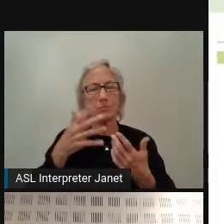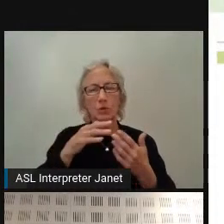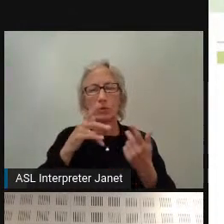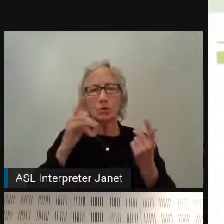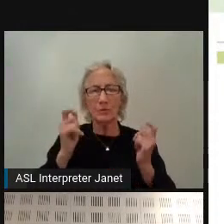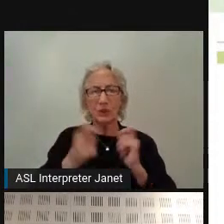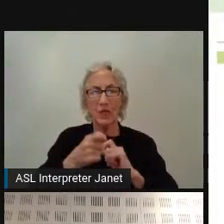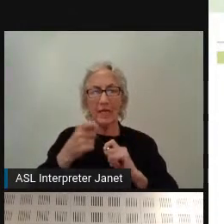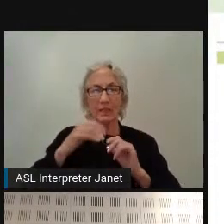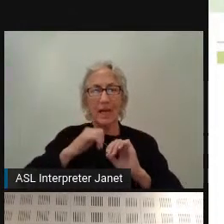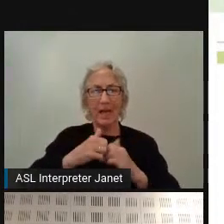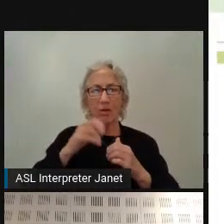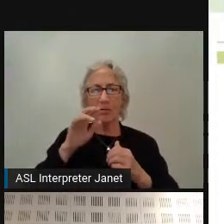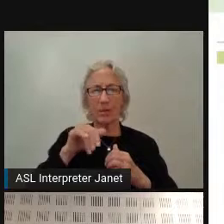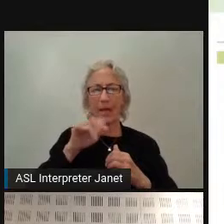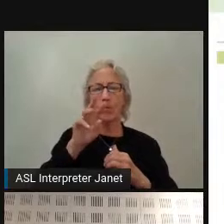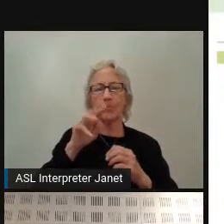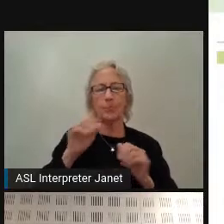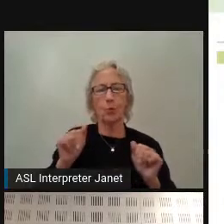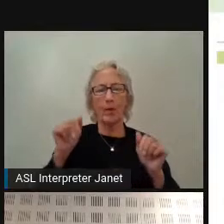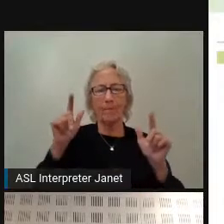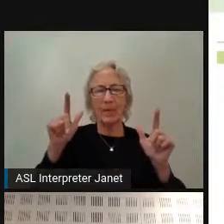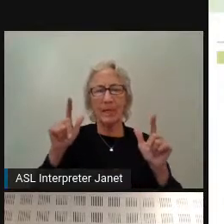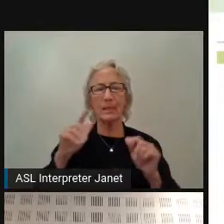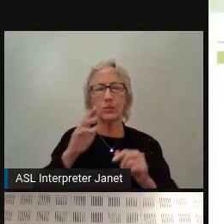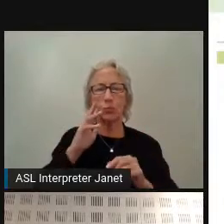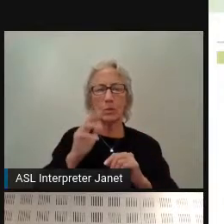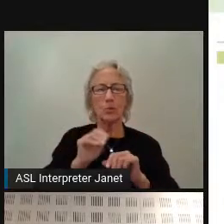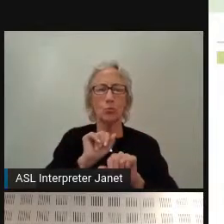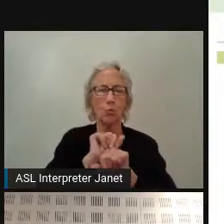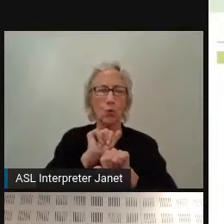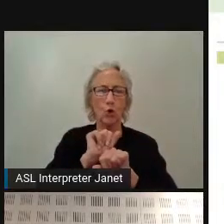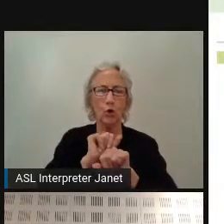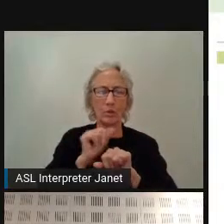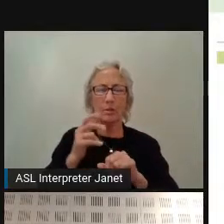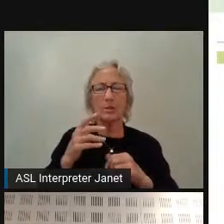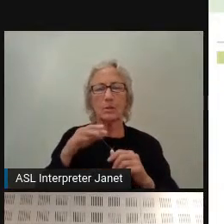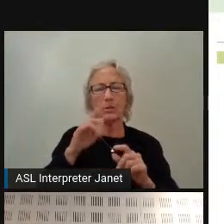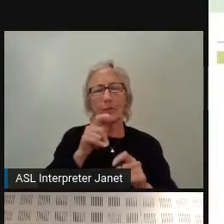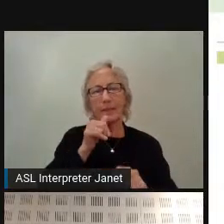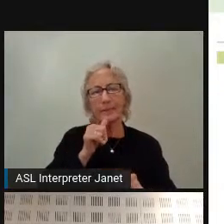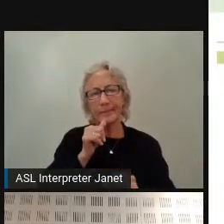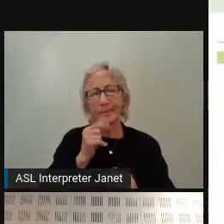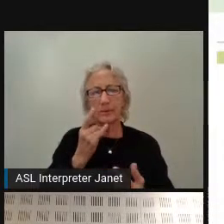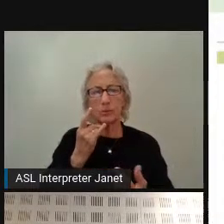being a public place and because of this would change radically how the web page would work and function.